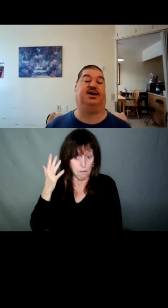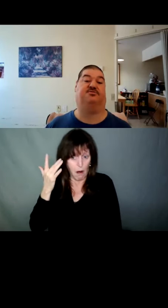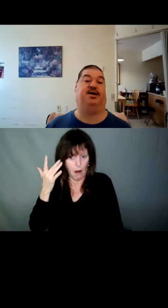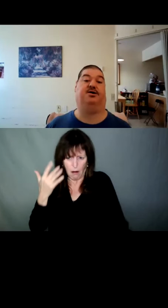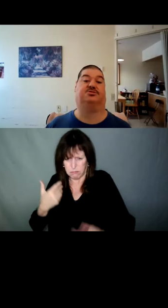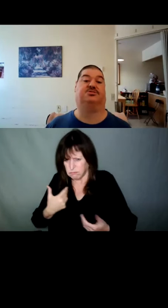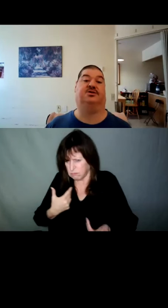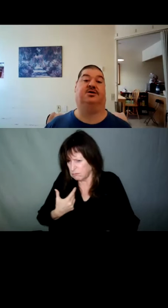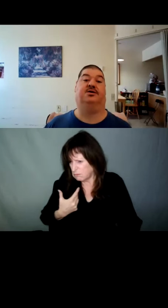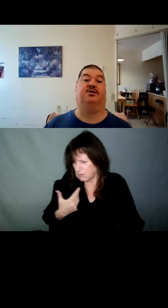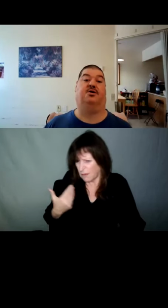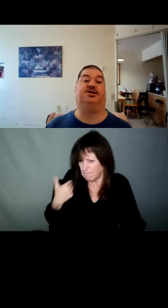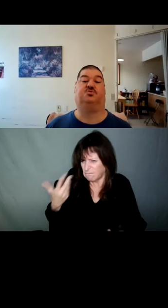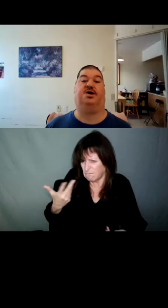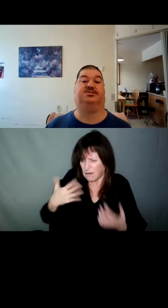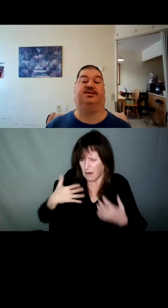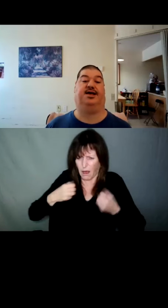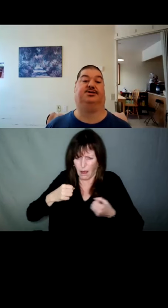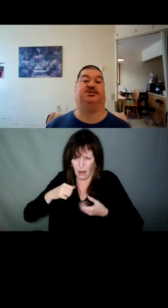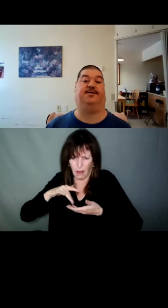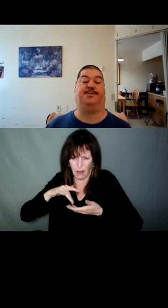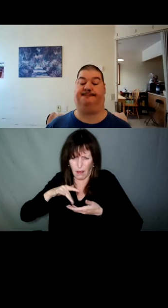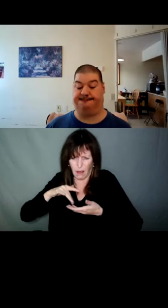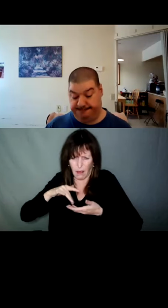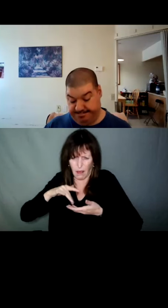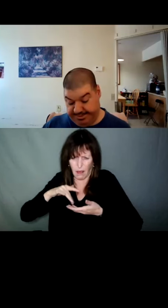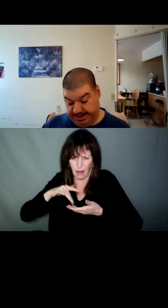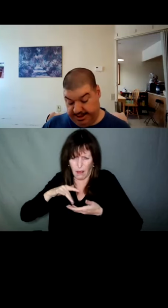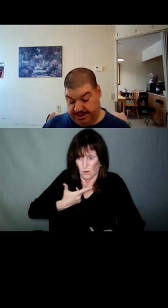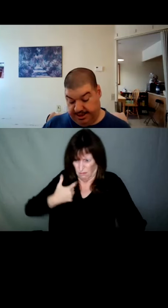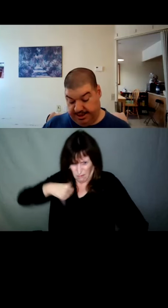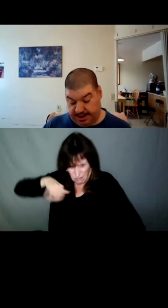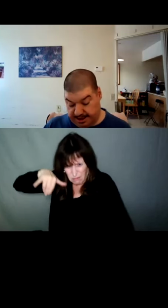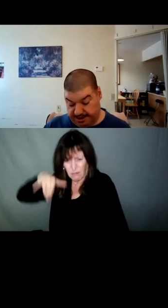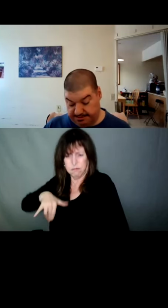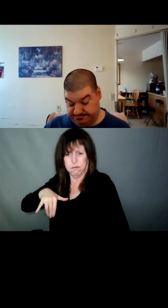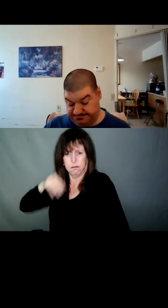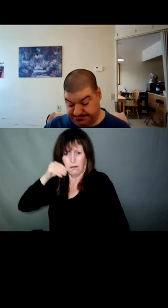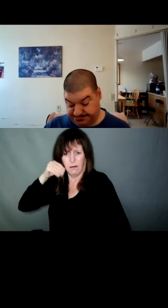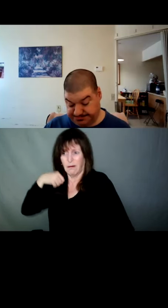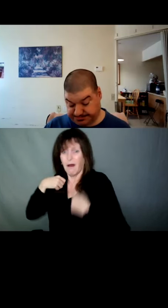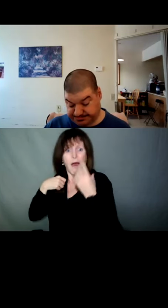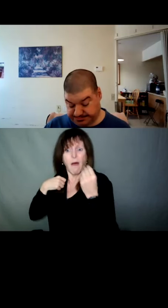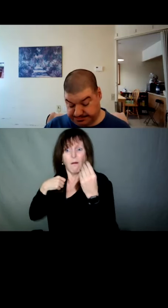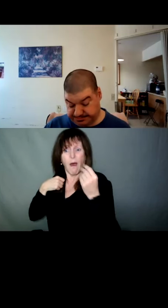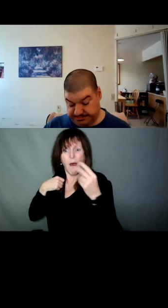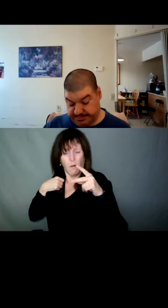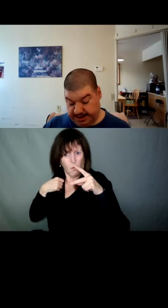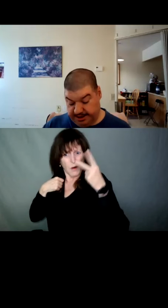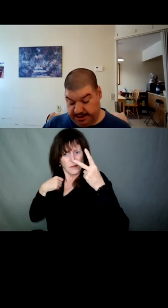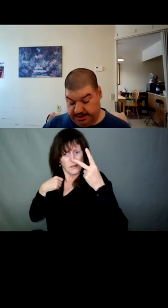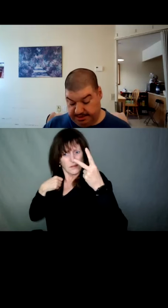to get vaccinated. I said yes because have a chronic medical condition and